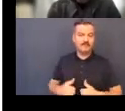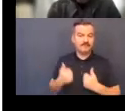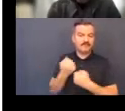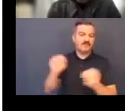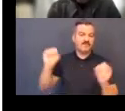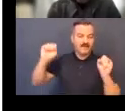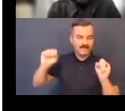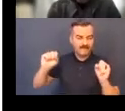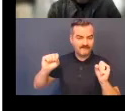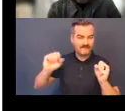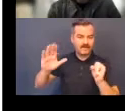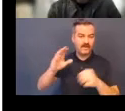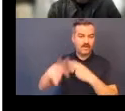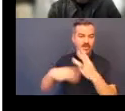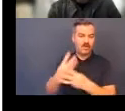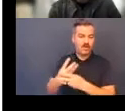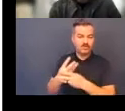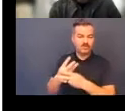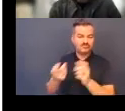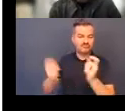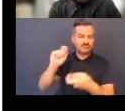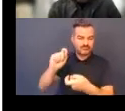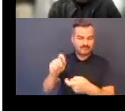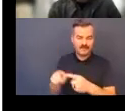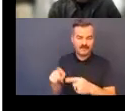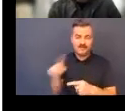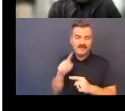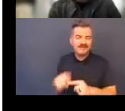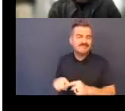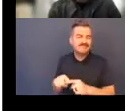Genova world, they themselves were only contingent members of this I charged is grounded in the